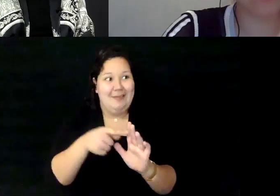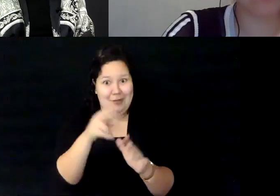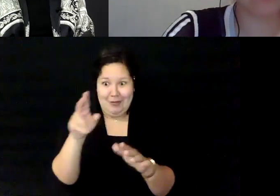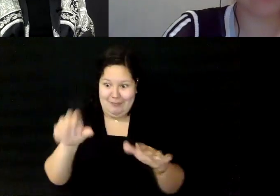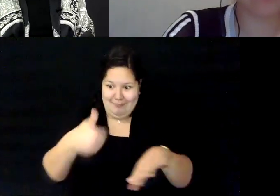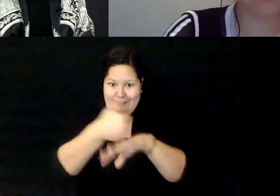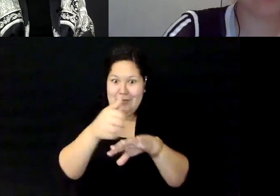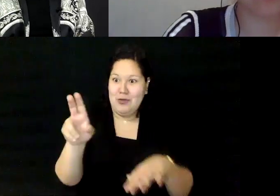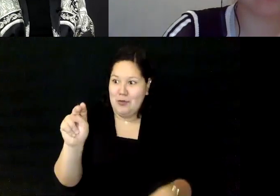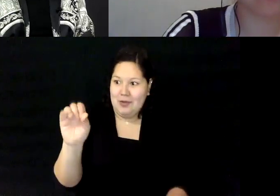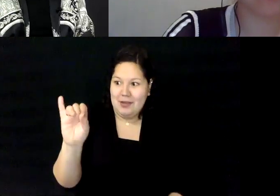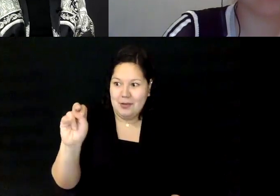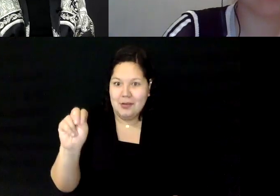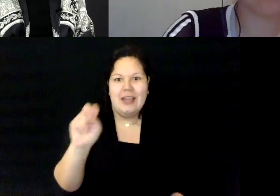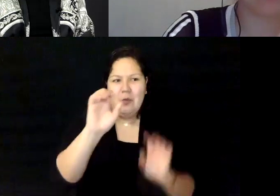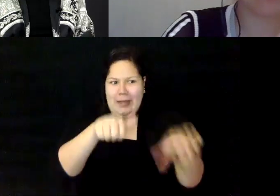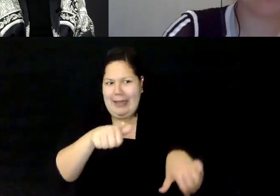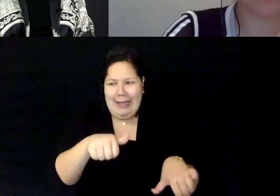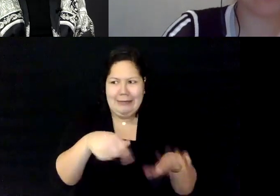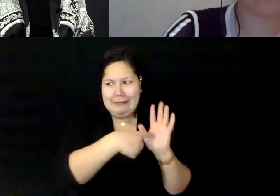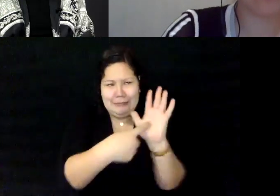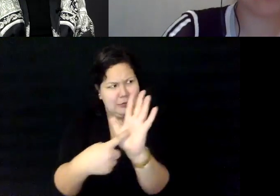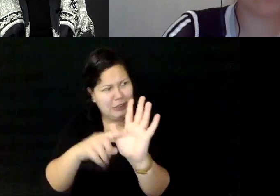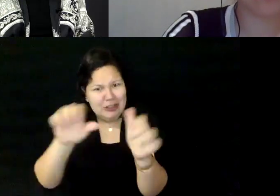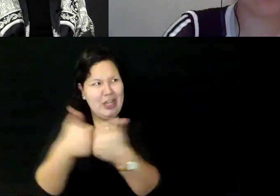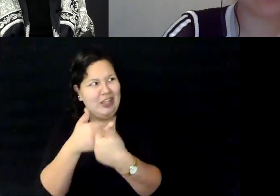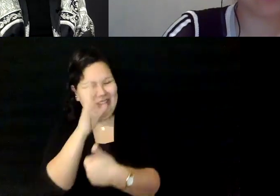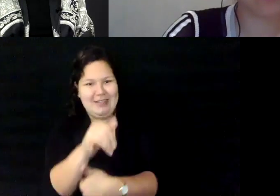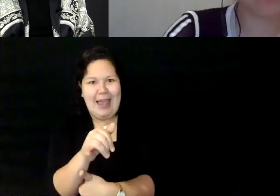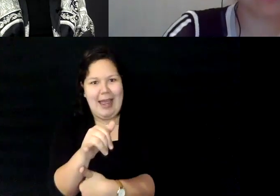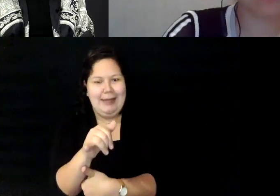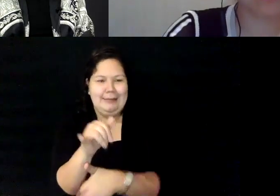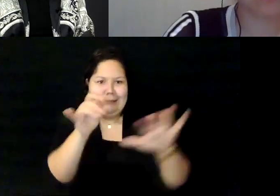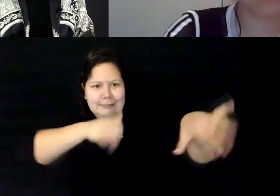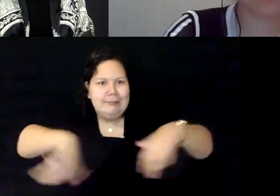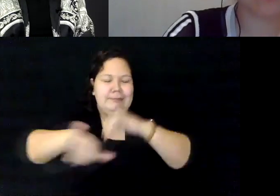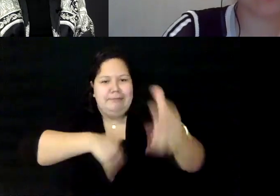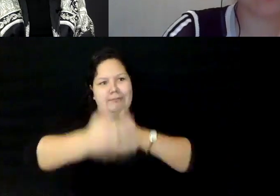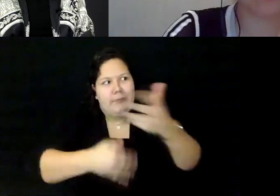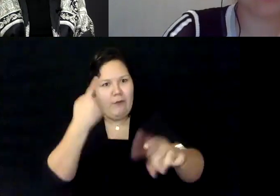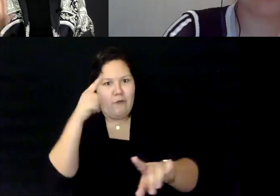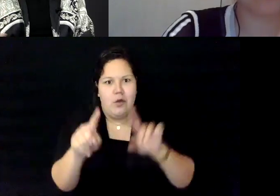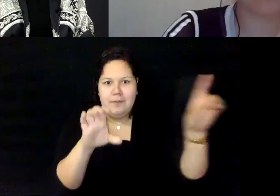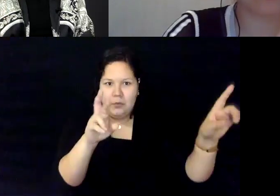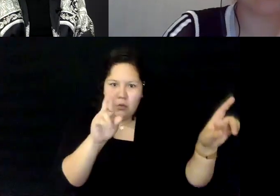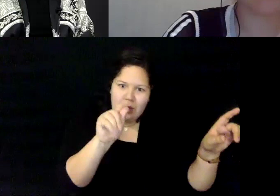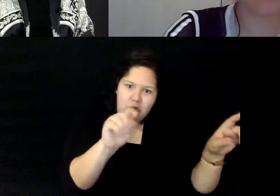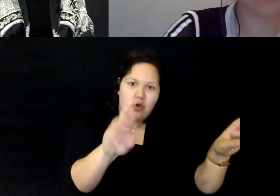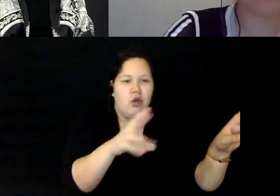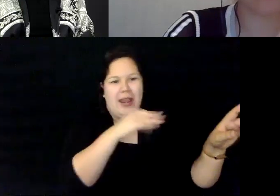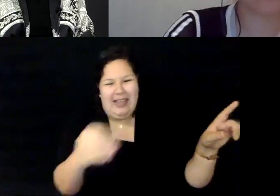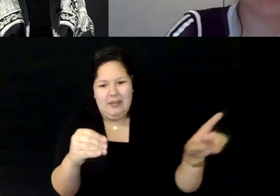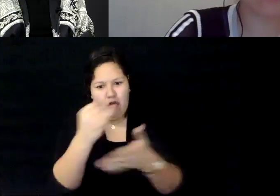we get to challenge, kind of like, what the status quo has been within arts institutions.